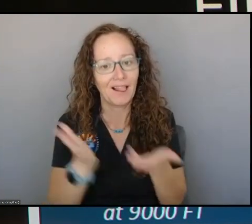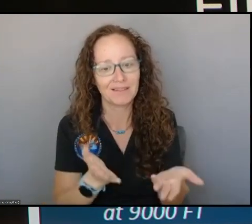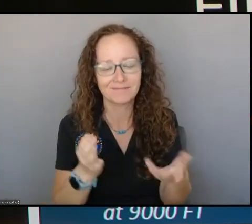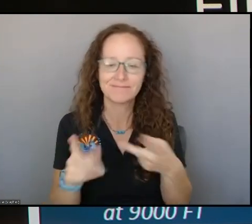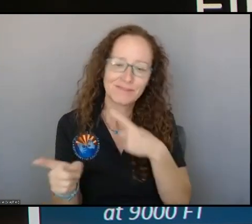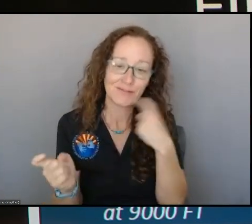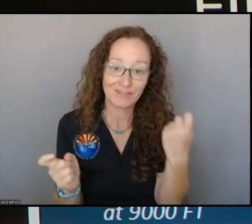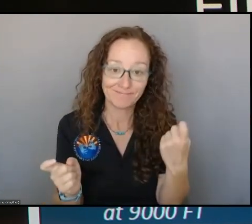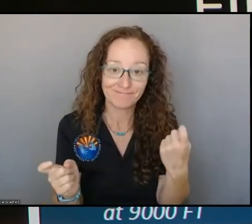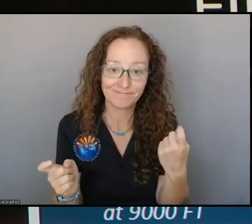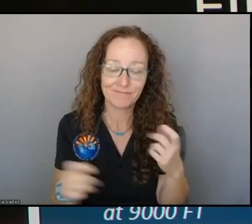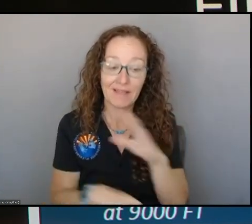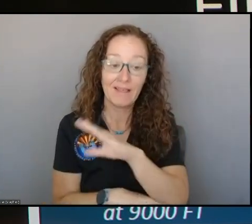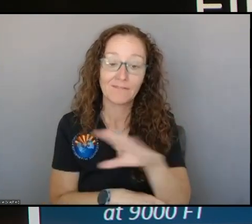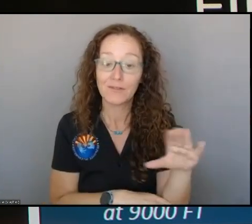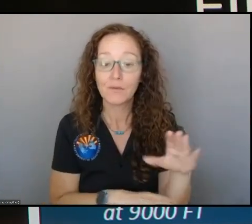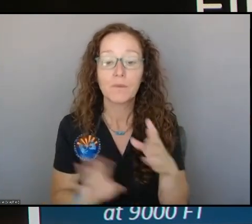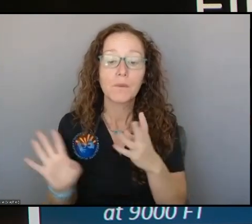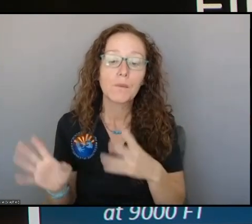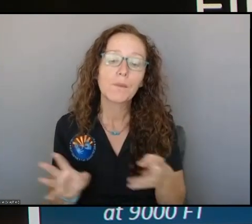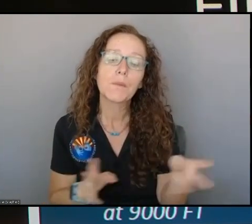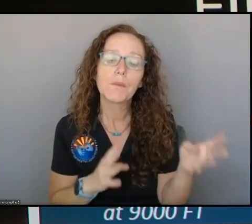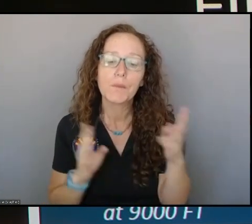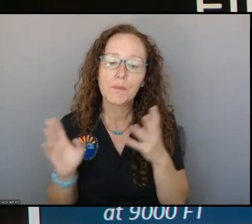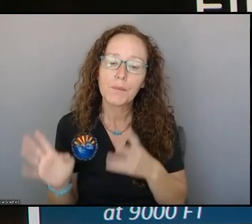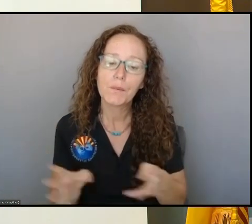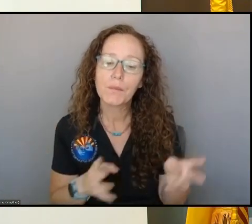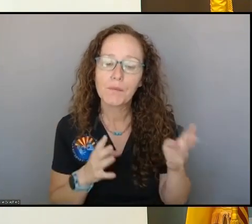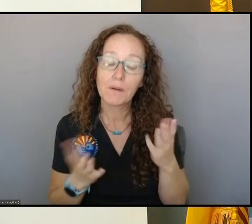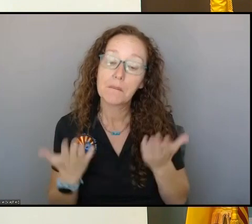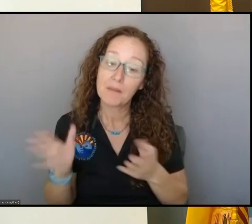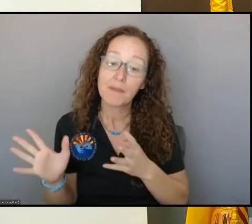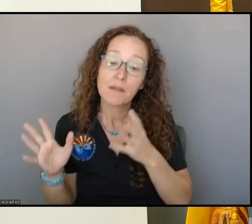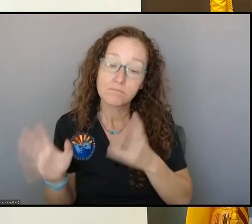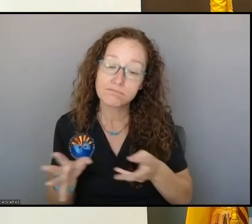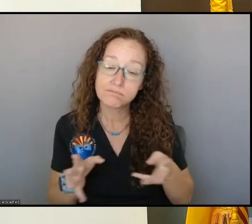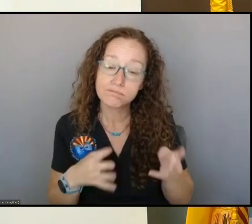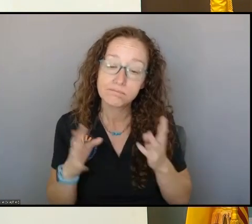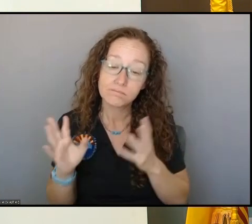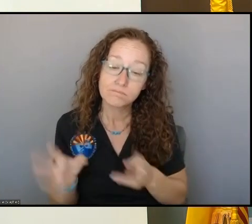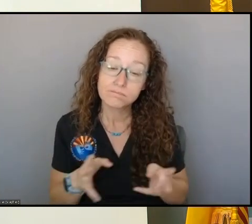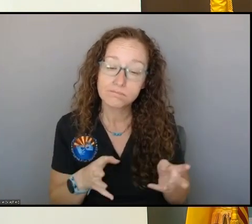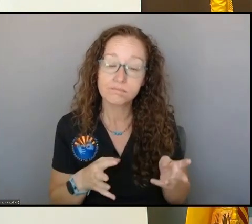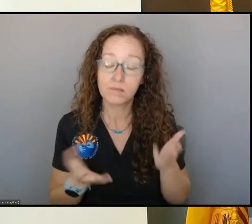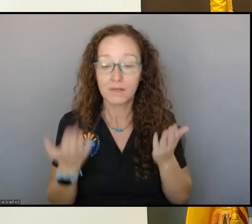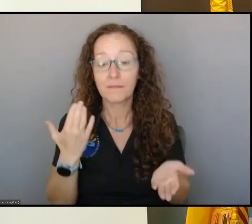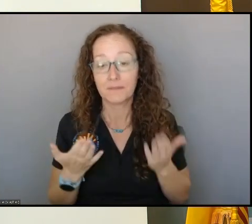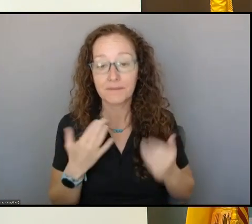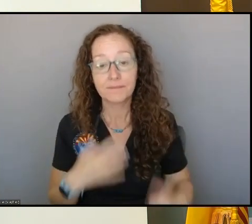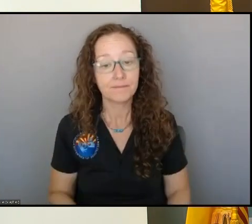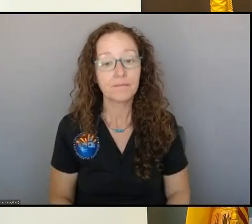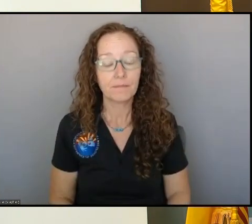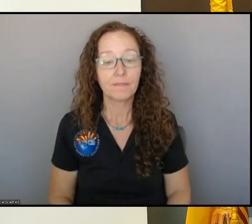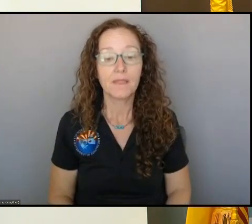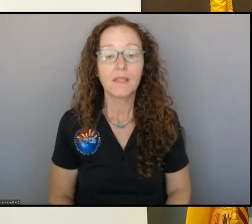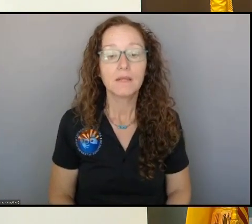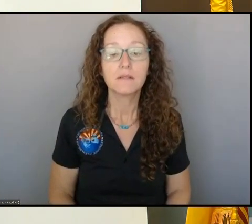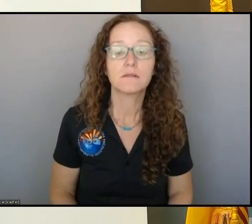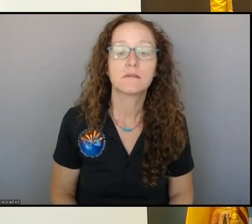breezy. At least breezy, maybe marginally windy. So this is more of an elevated, near critical type period that we're